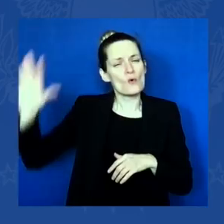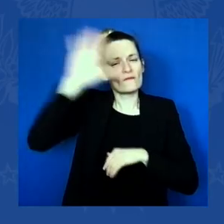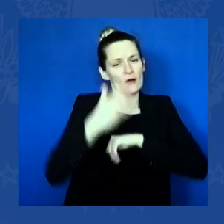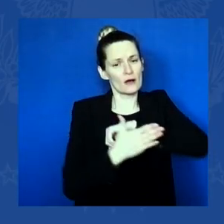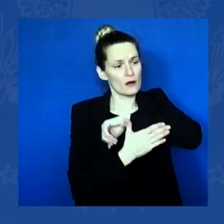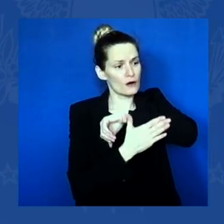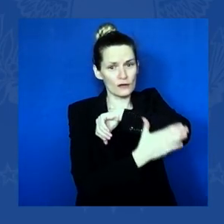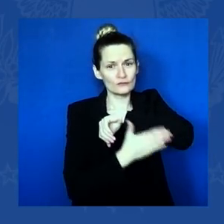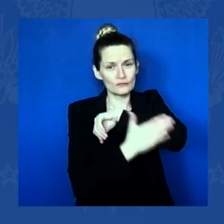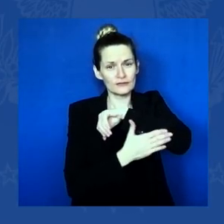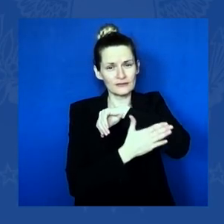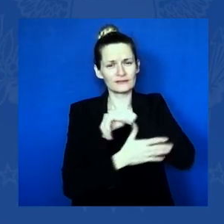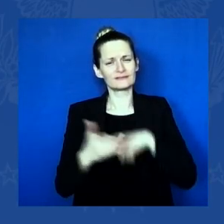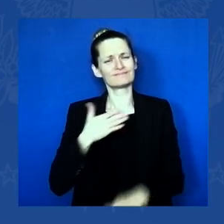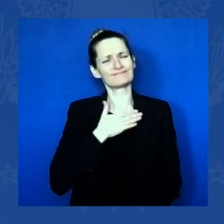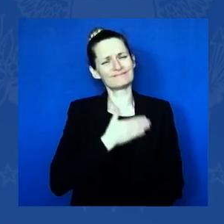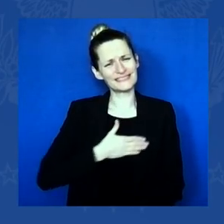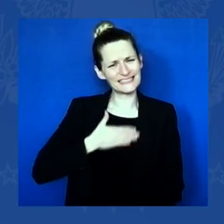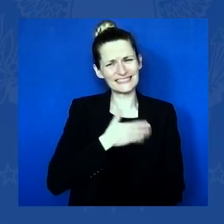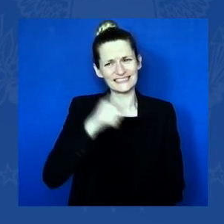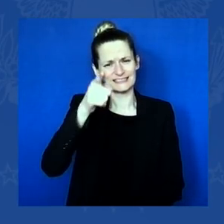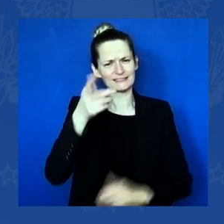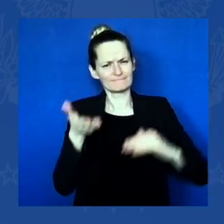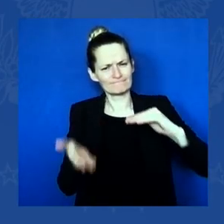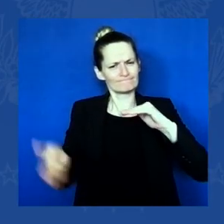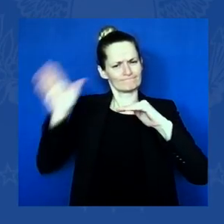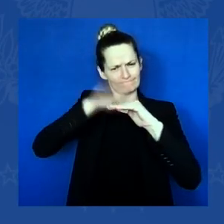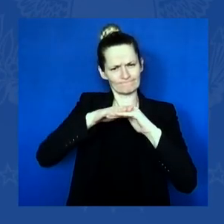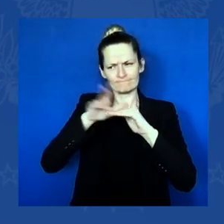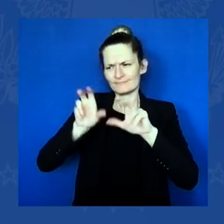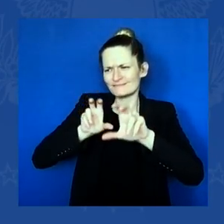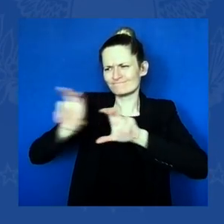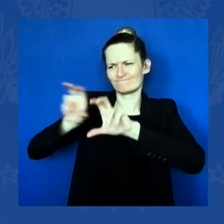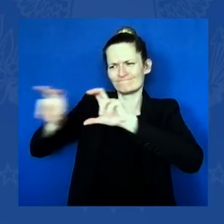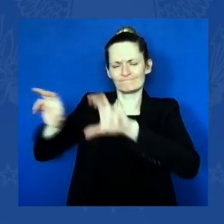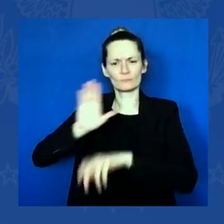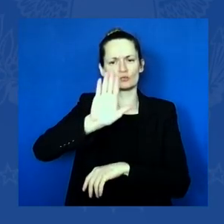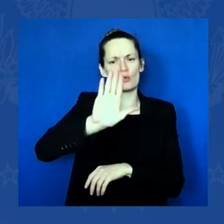But like so many challenges today, it isn't a problem any one of our nations